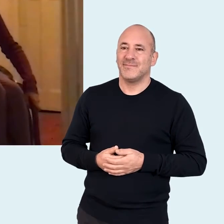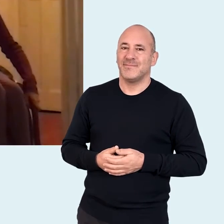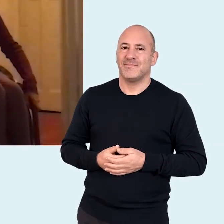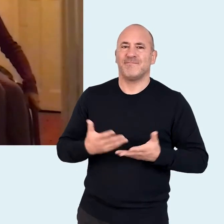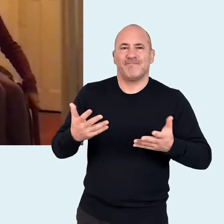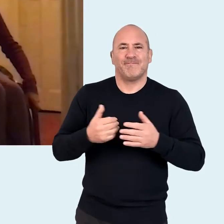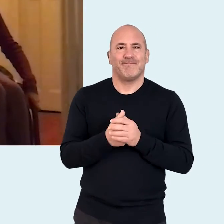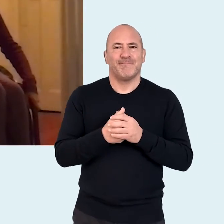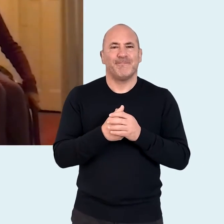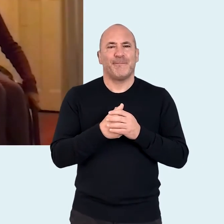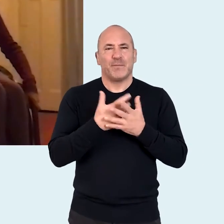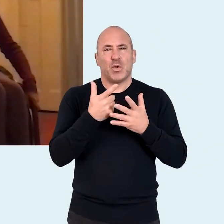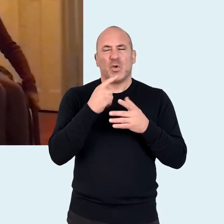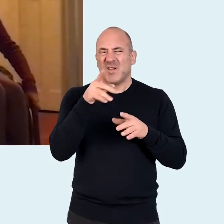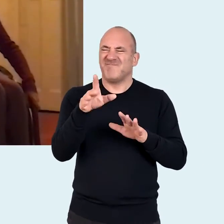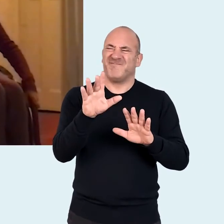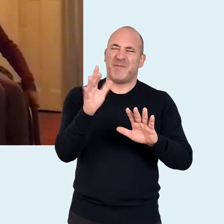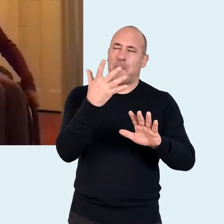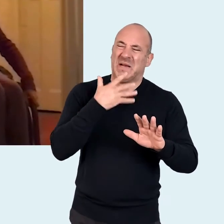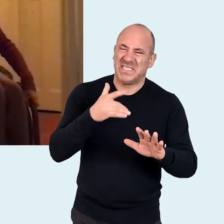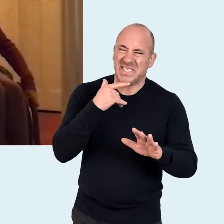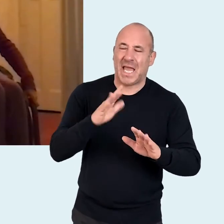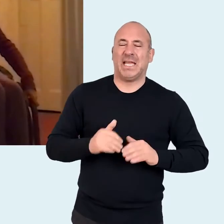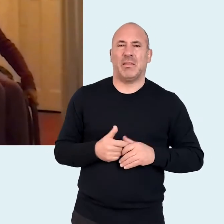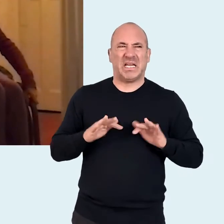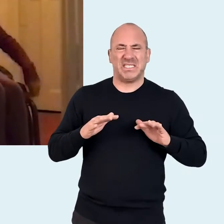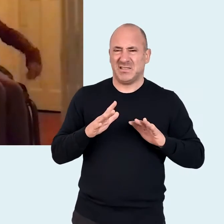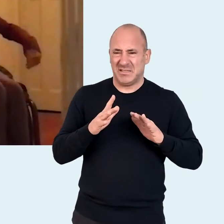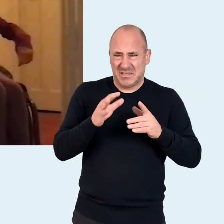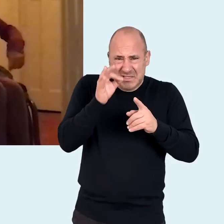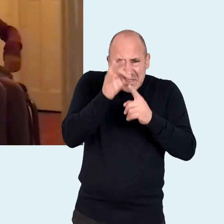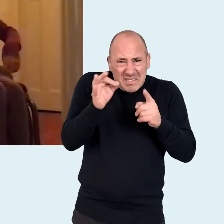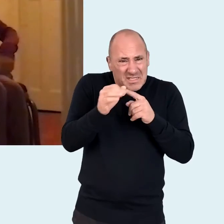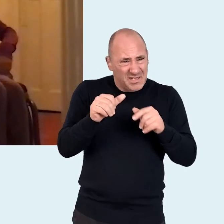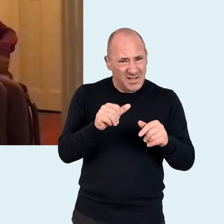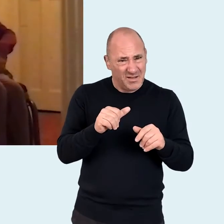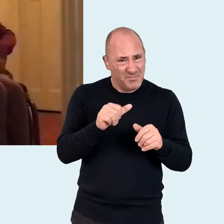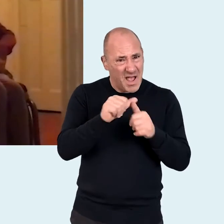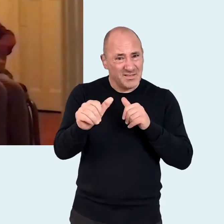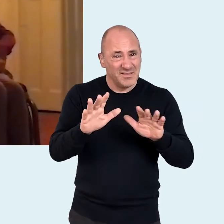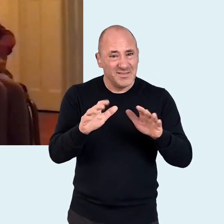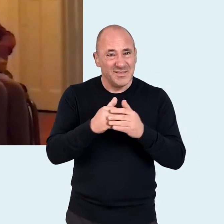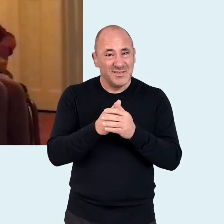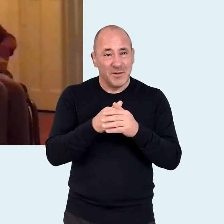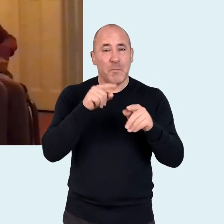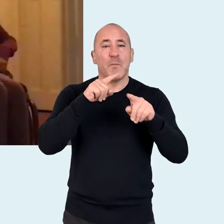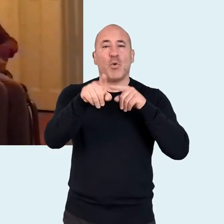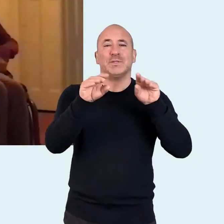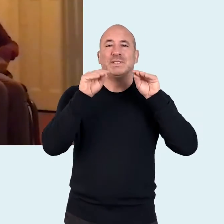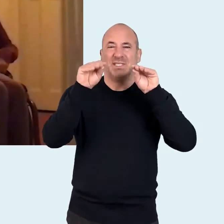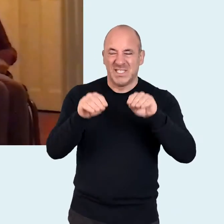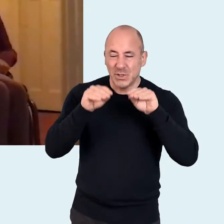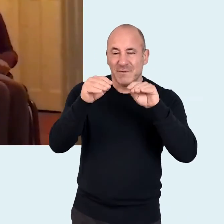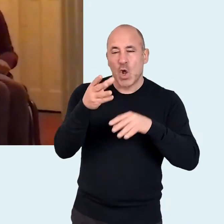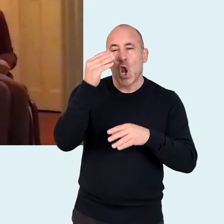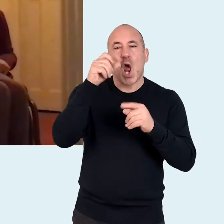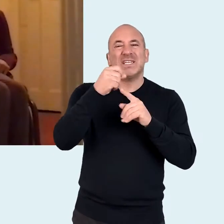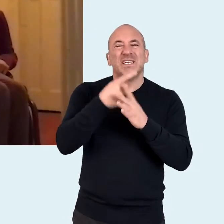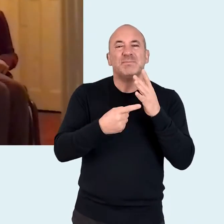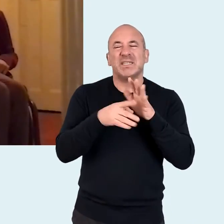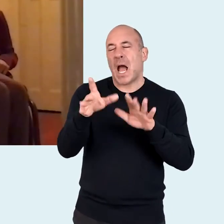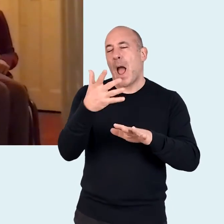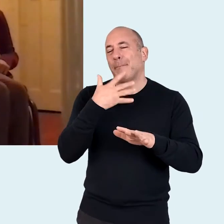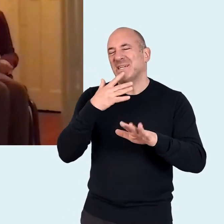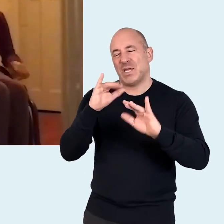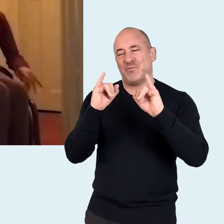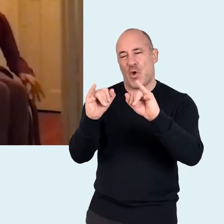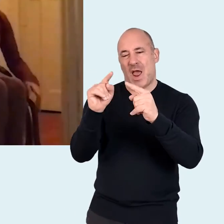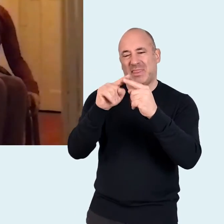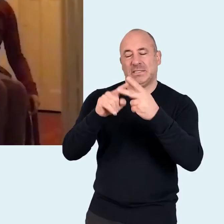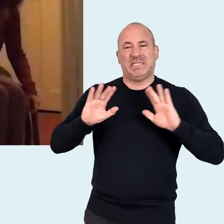Don't shy away from giving detailed corrections. Often, this is overlooked when teaching dance